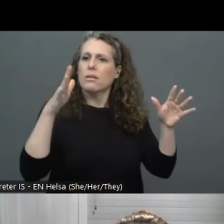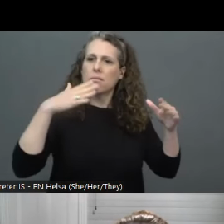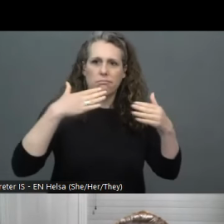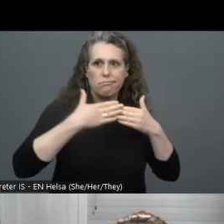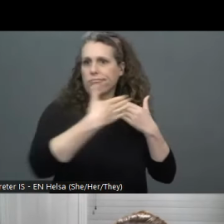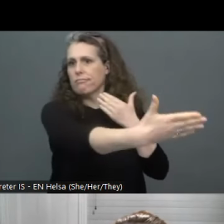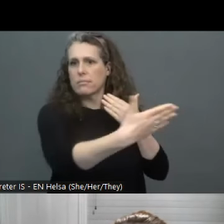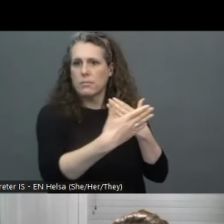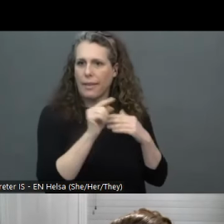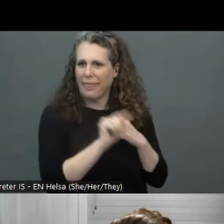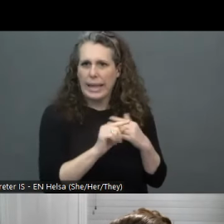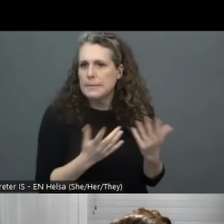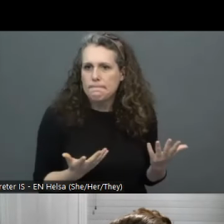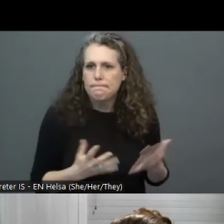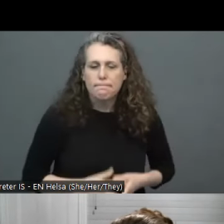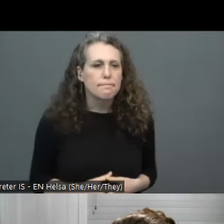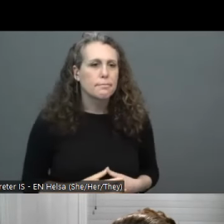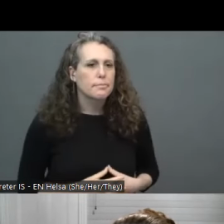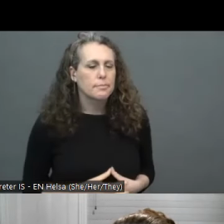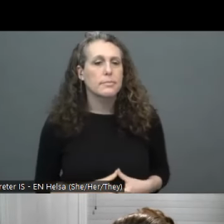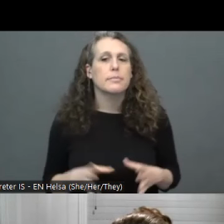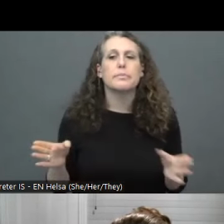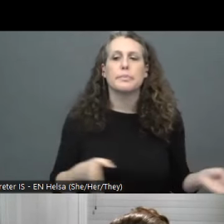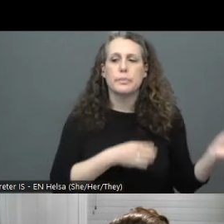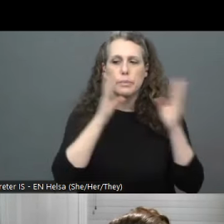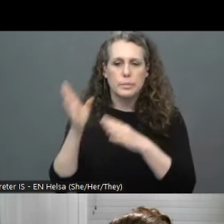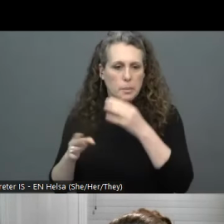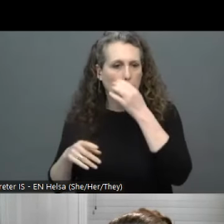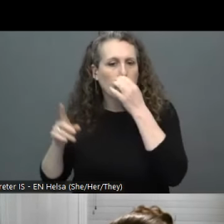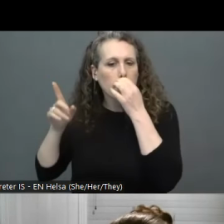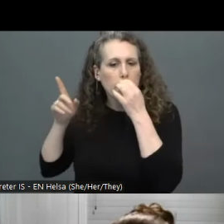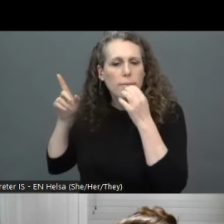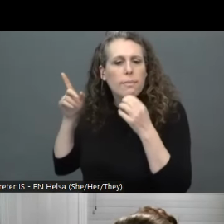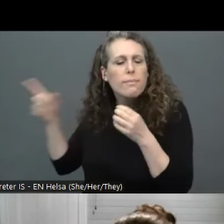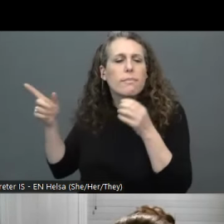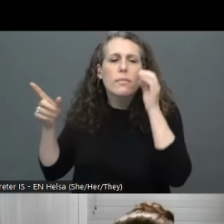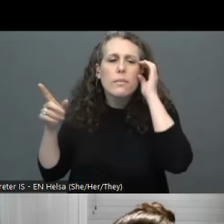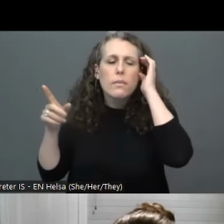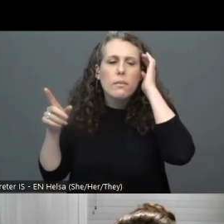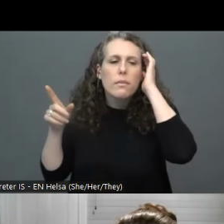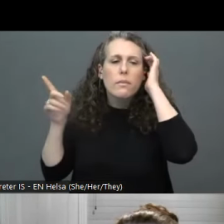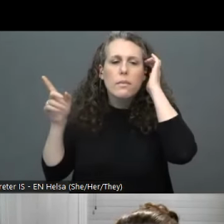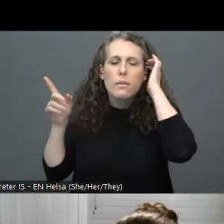And this next slide here just gives you an overview of what we initially proposed through